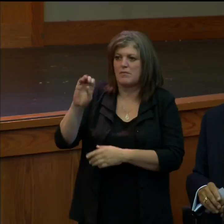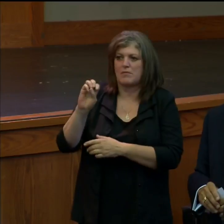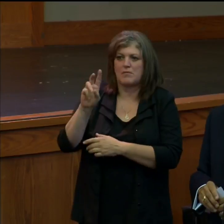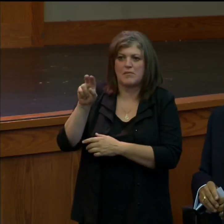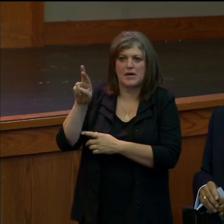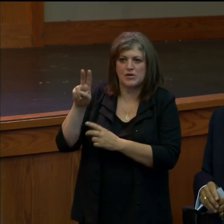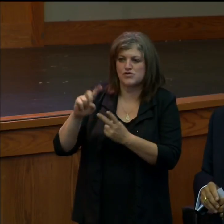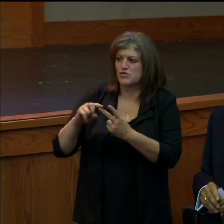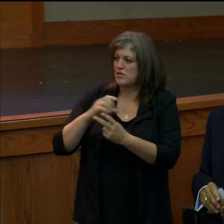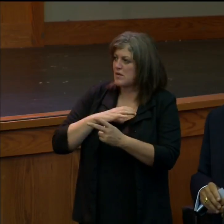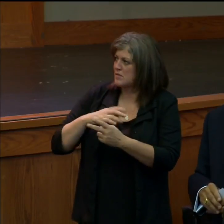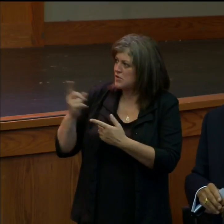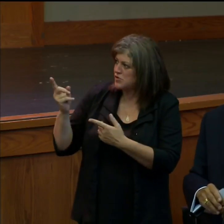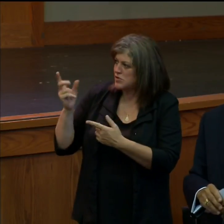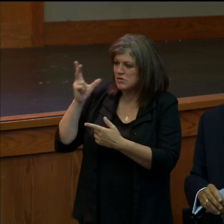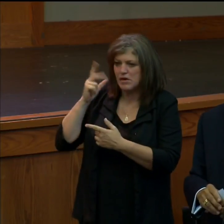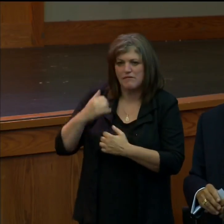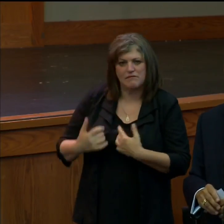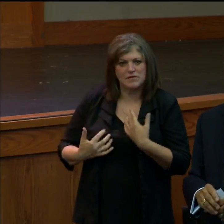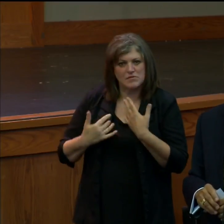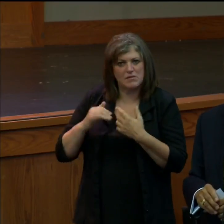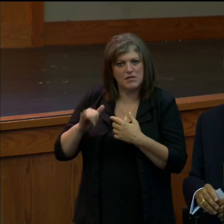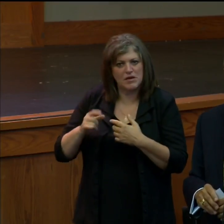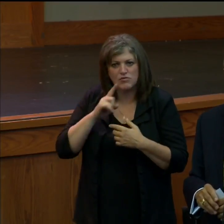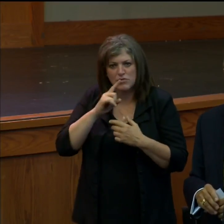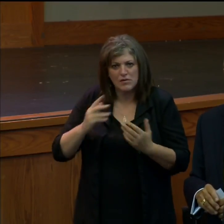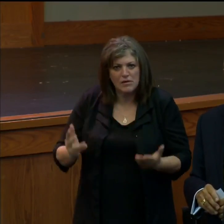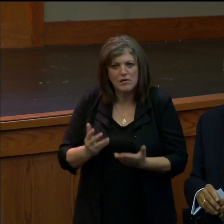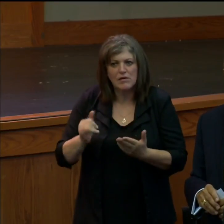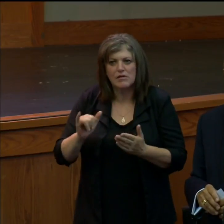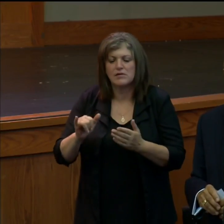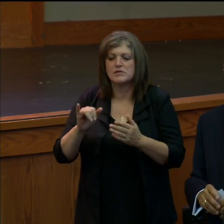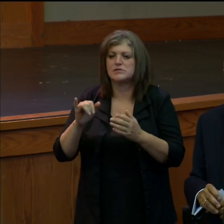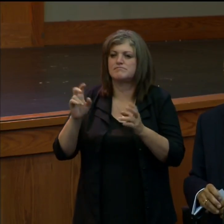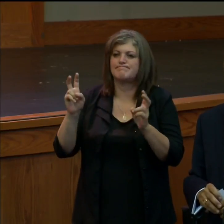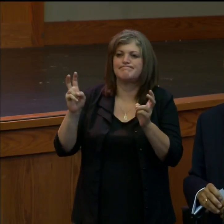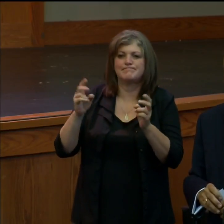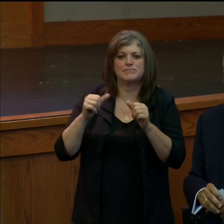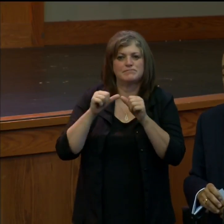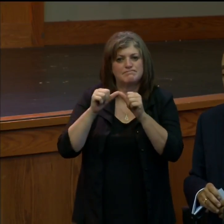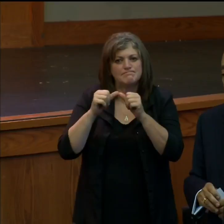THE COMMISSION TO REALLY PUSH THIS MATTER FORWARD.